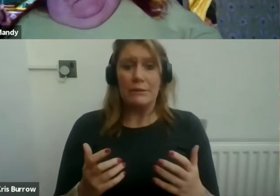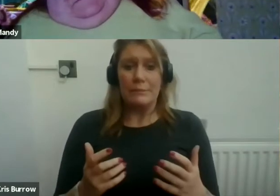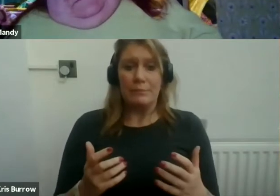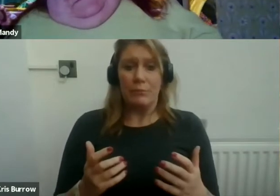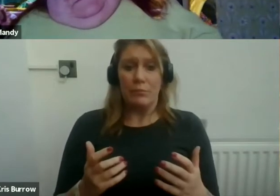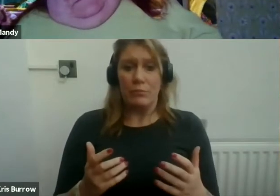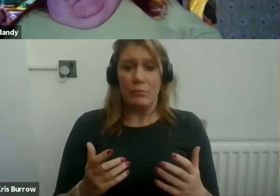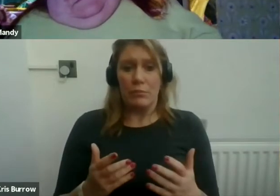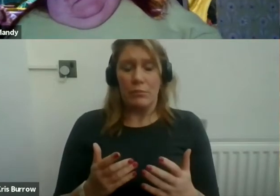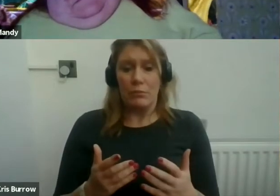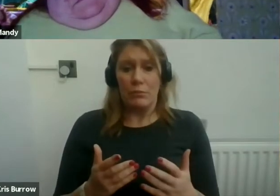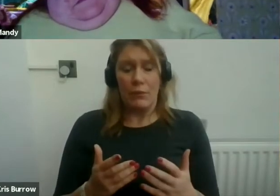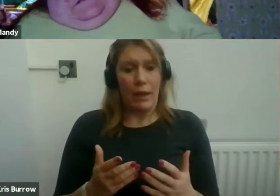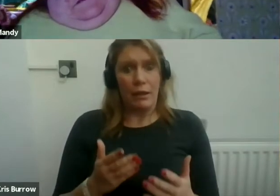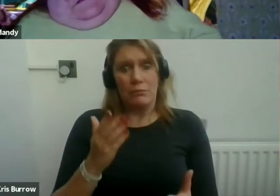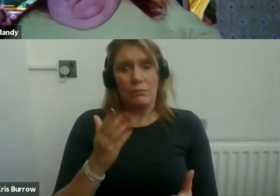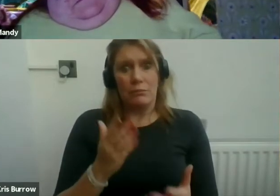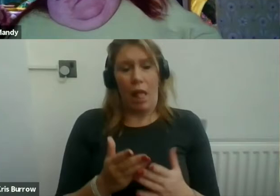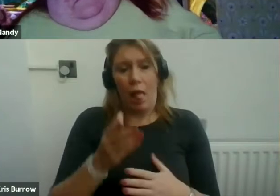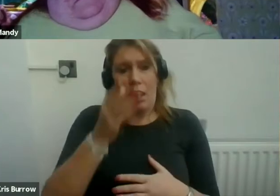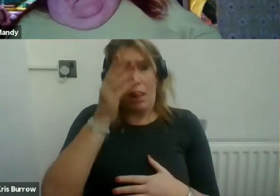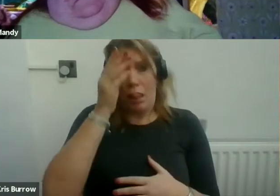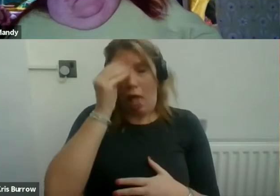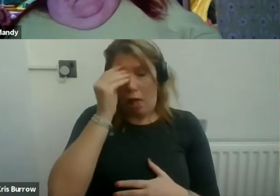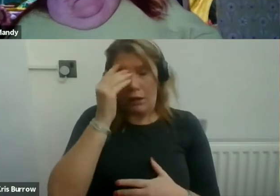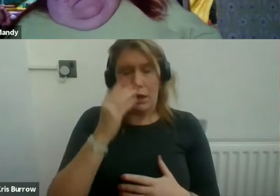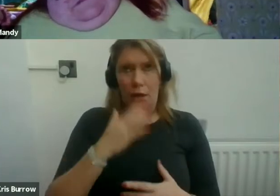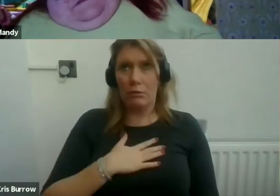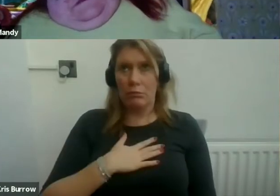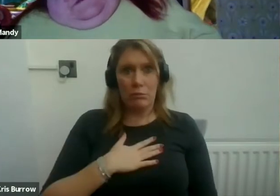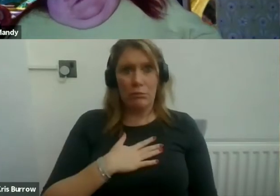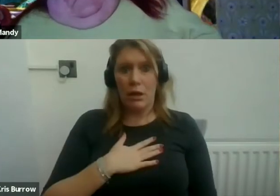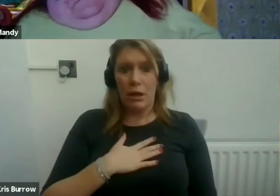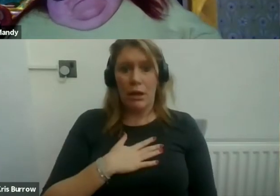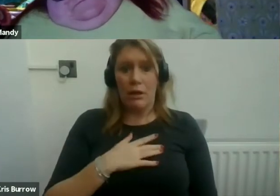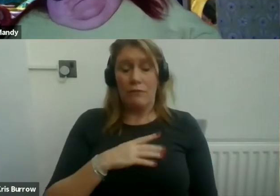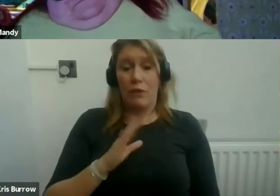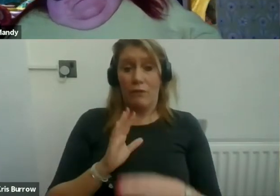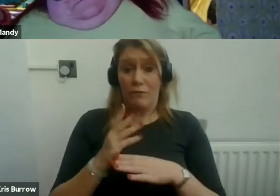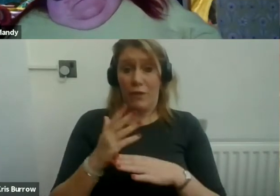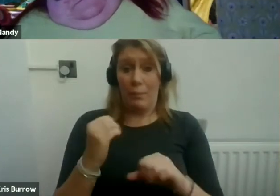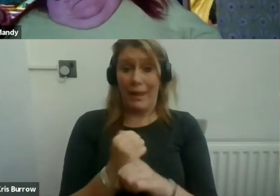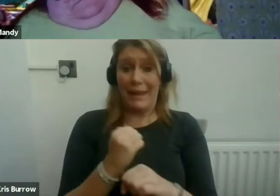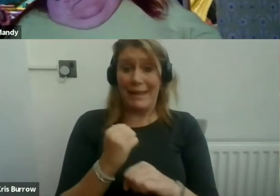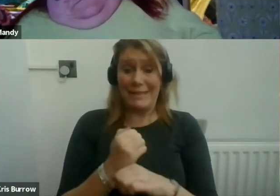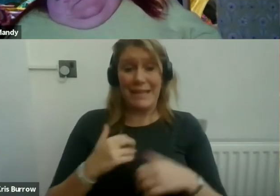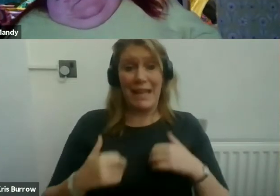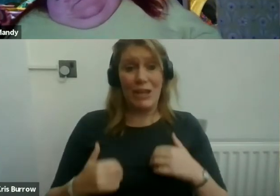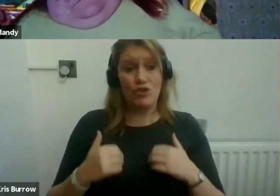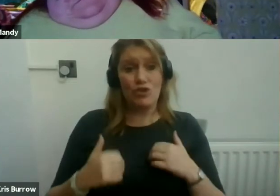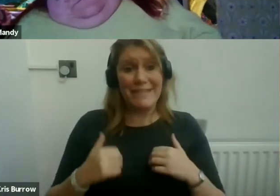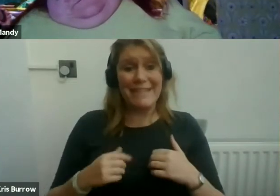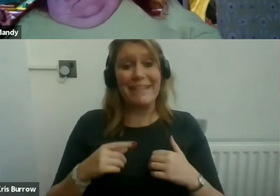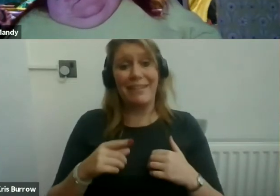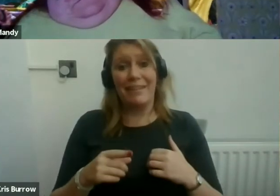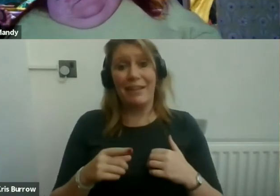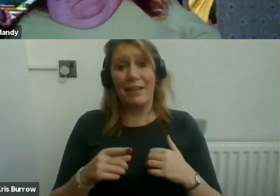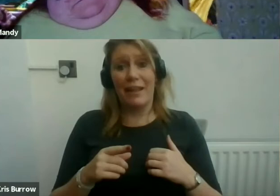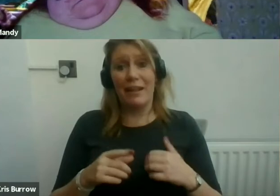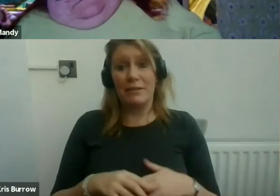was a big learning curve, you know, for filmmakers who were interested in that side of things.